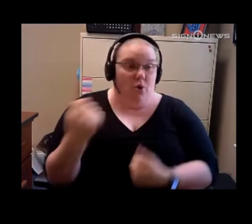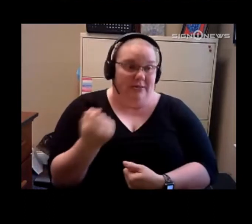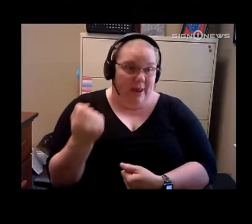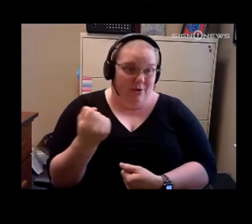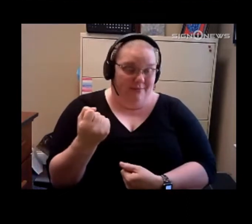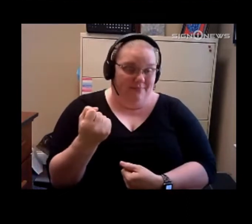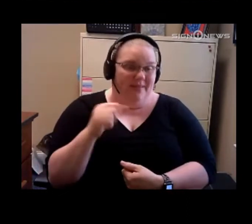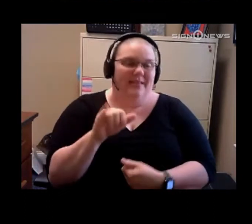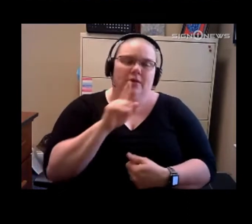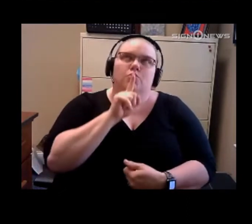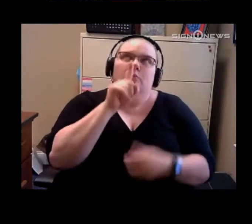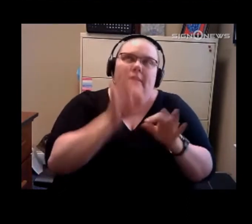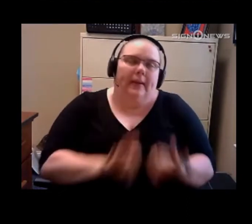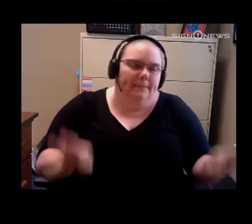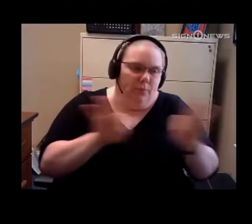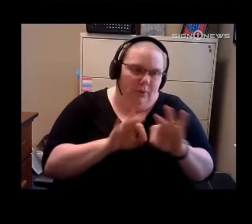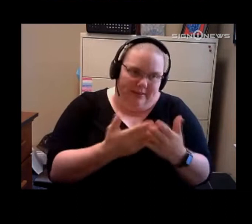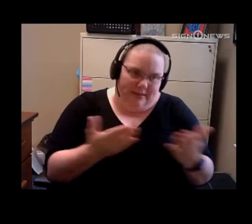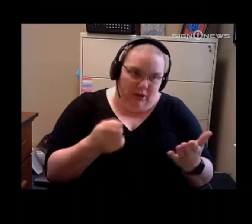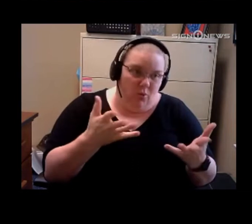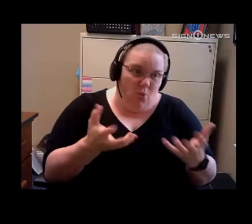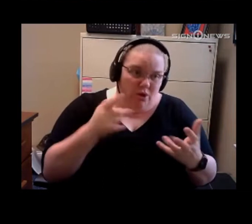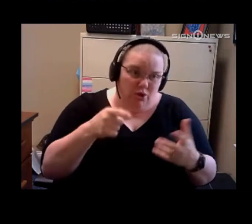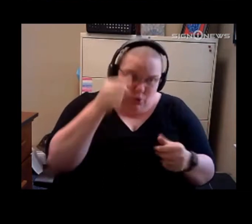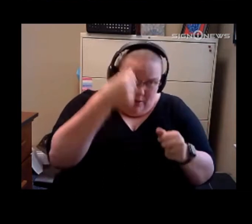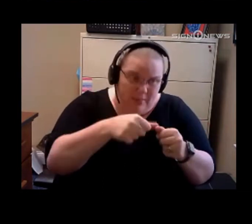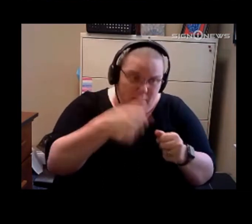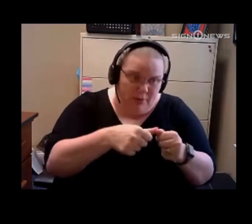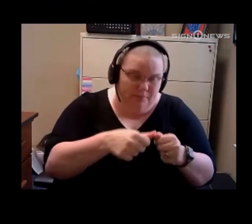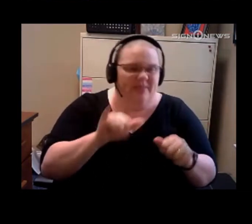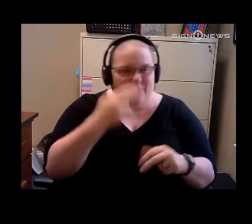really important thing we want you to remember okay that was fun I had a lot of fun finding